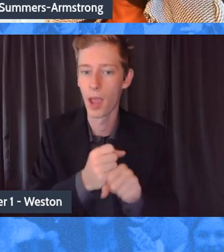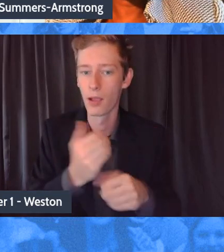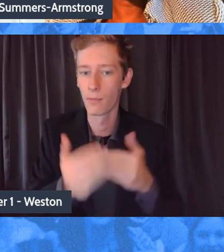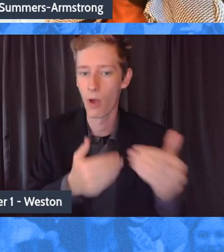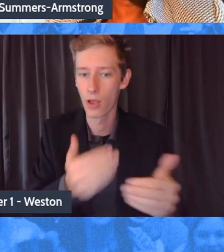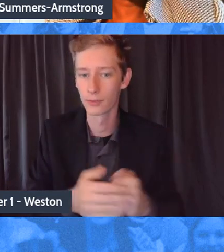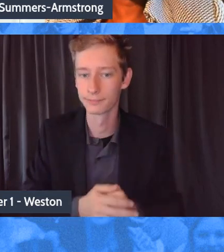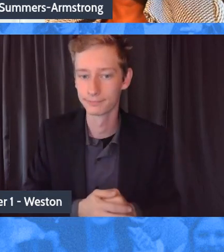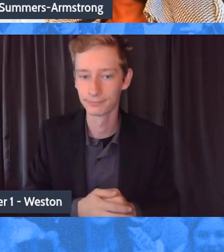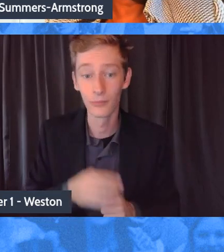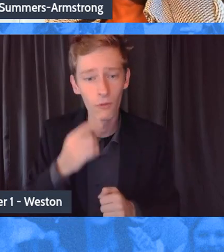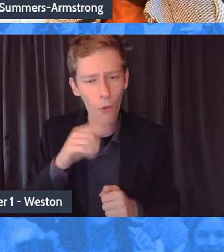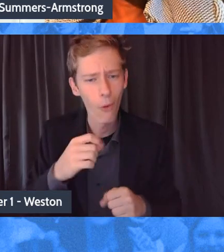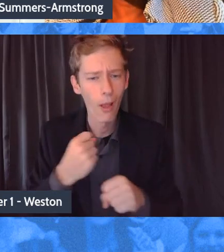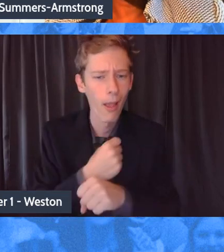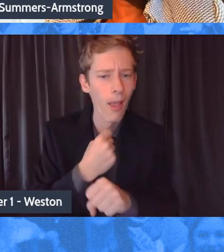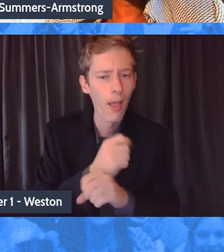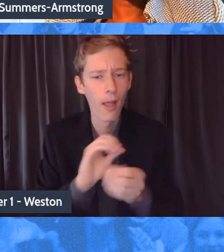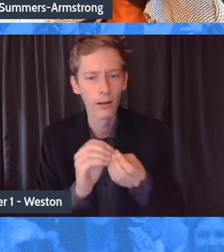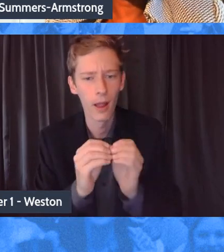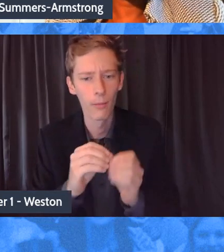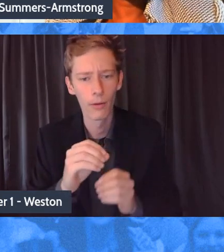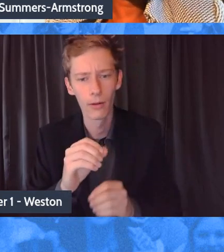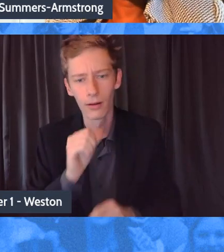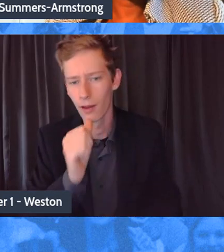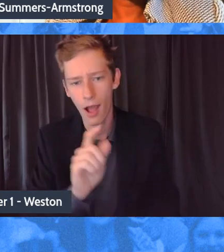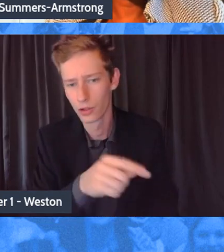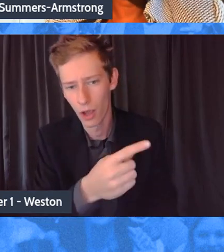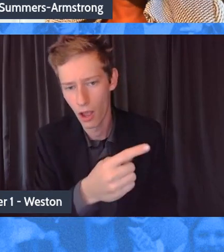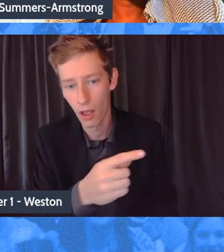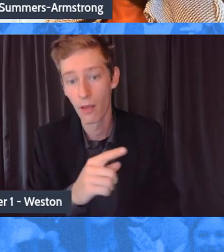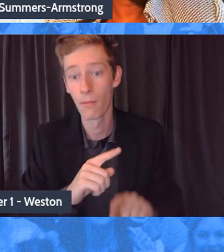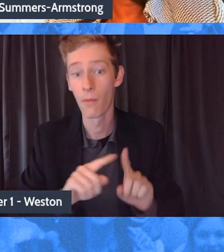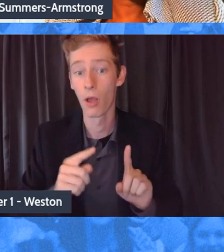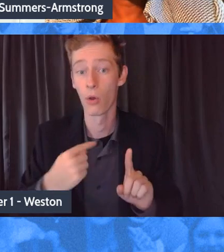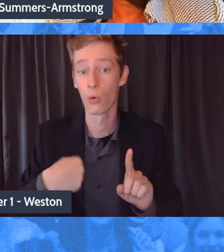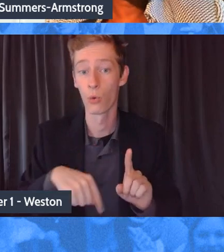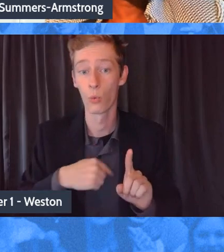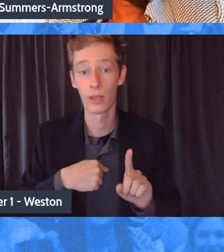but truly because we are needed to shape the best possible policy.